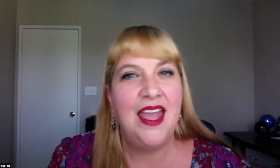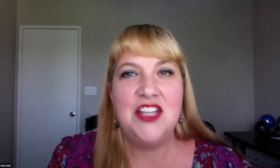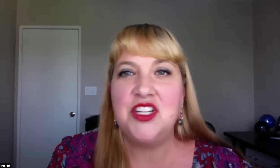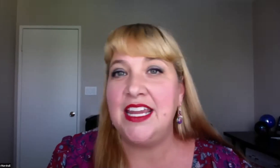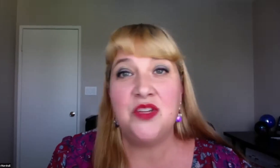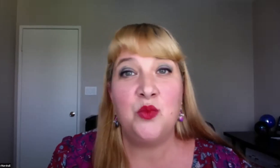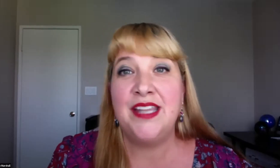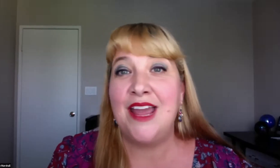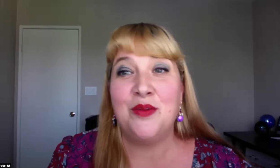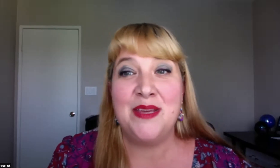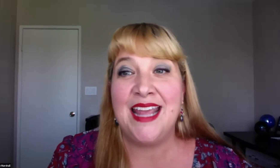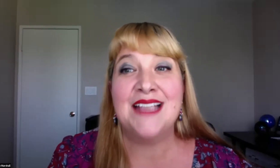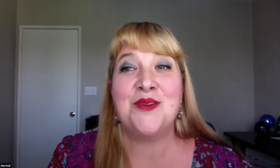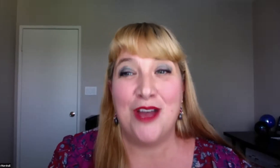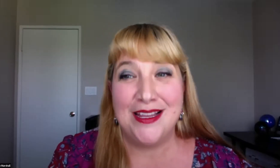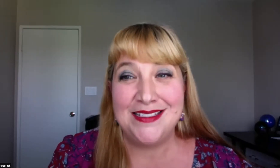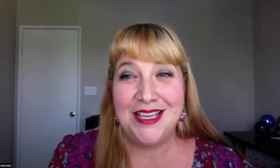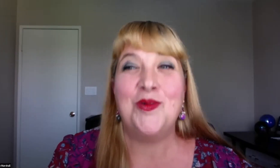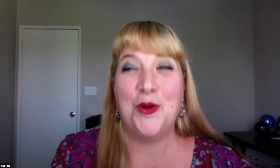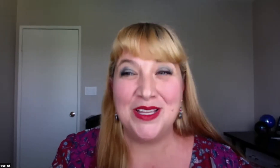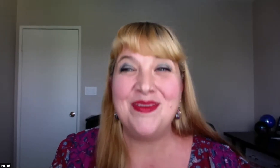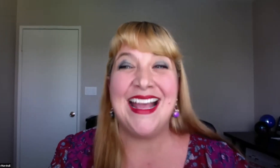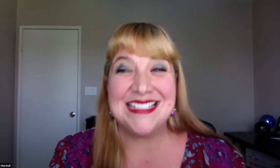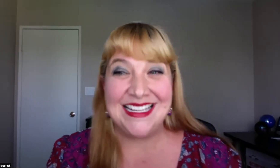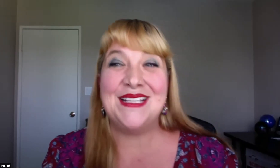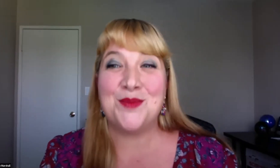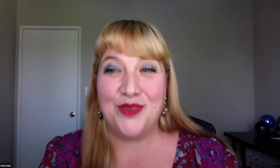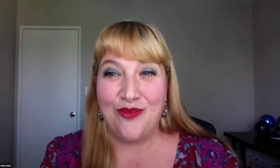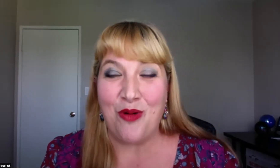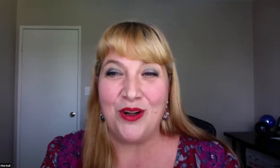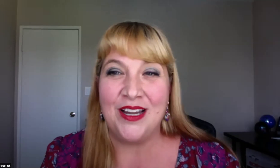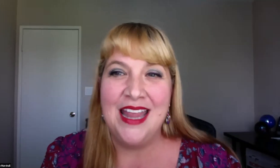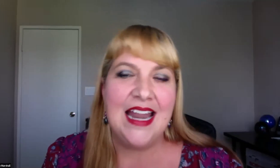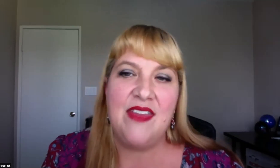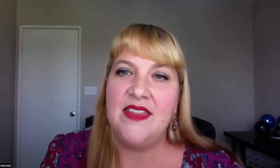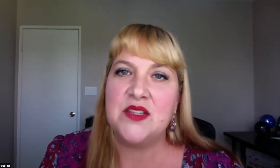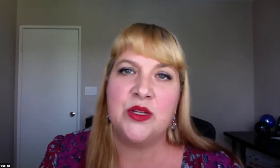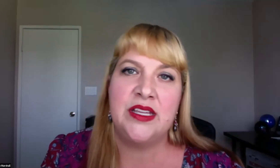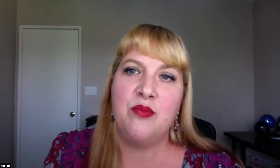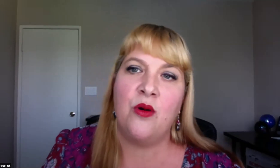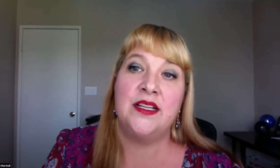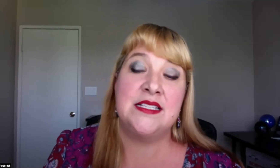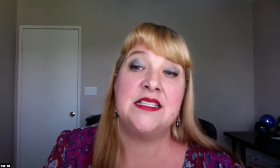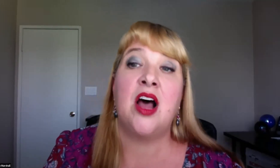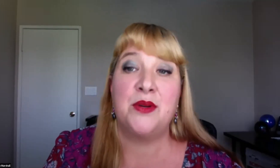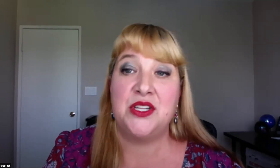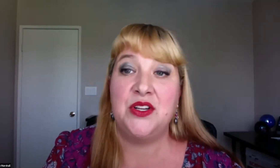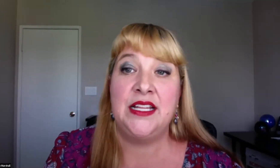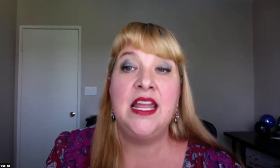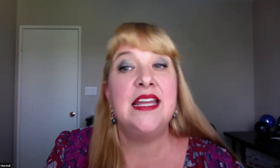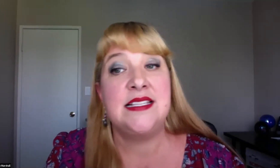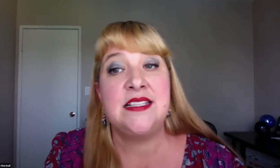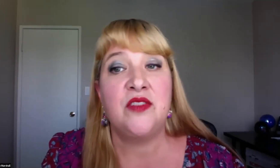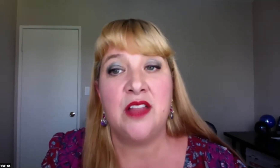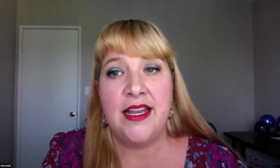Renee Marshall: Education will never be as it was, it will only be as it is moving forward. And I think that's really important because it's an opportunity. It's a silver lining